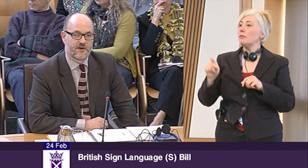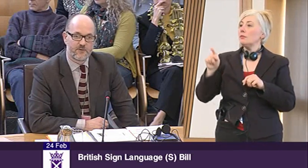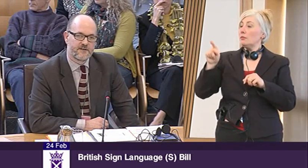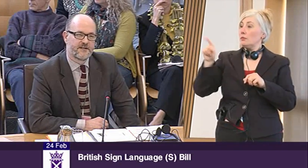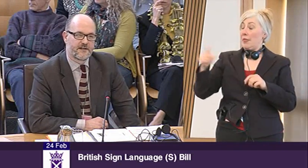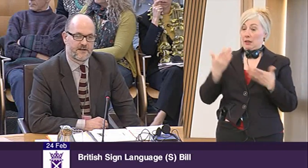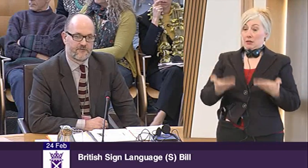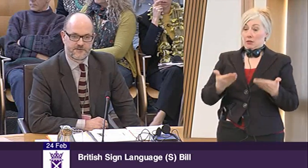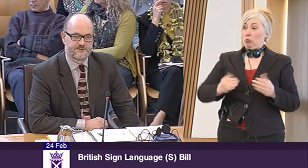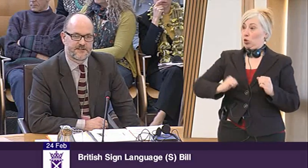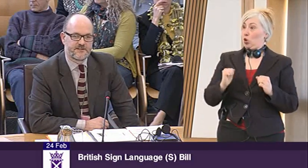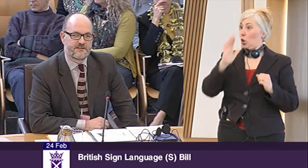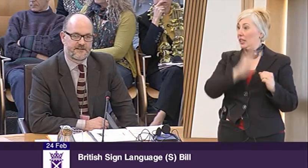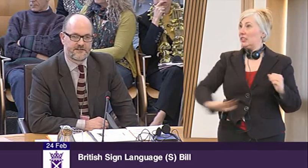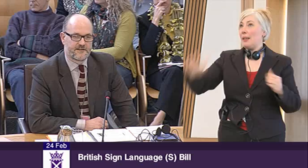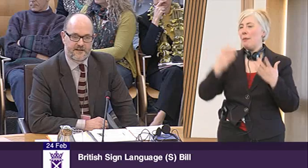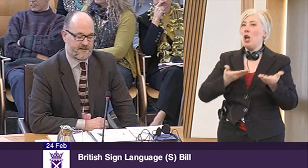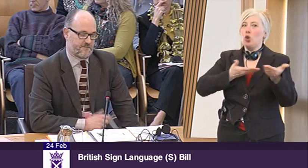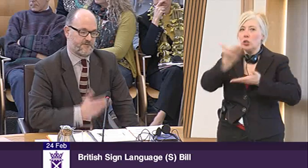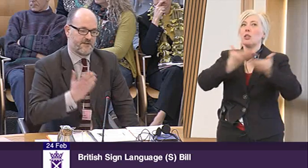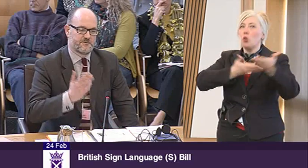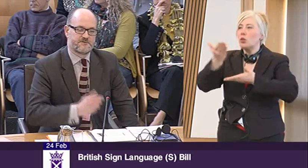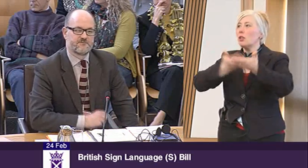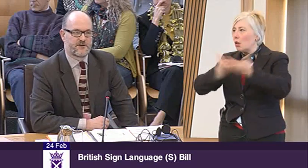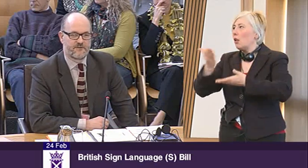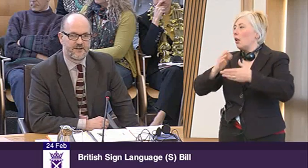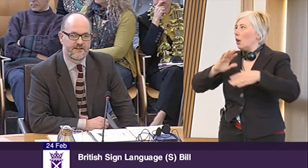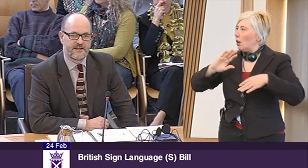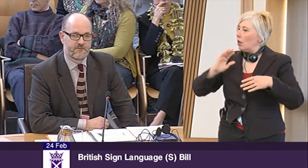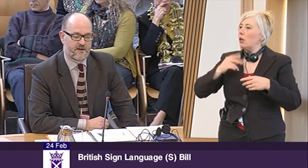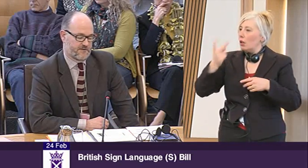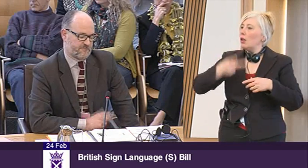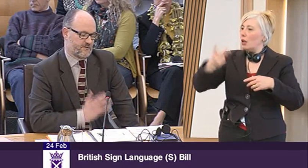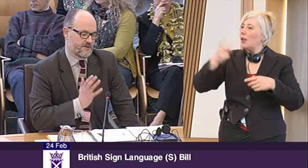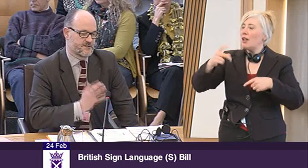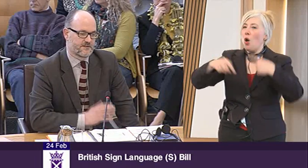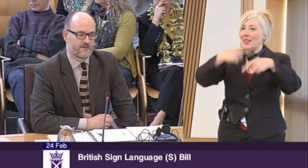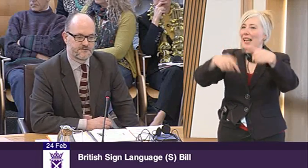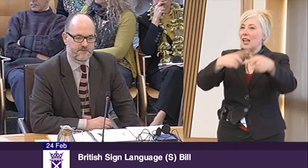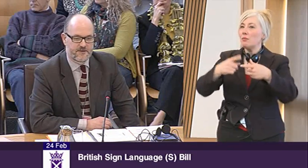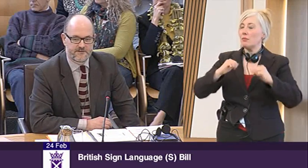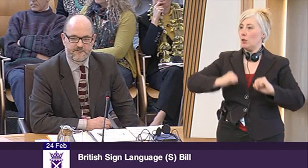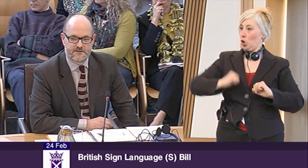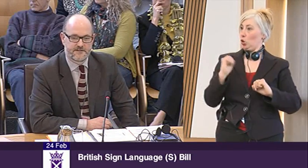a whole. That was shown clearly in the 85 per cent turnout for last year’s referendum.